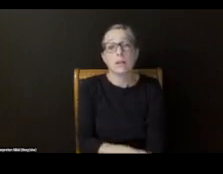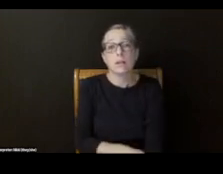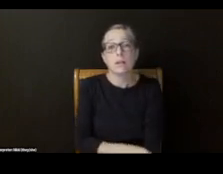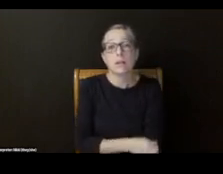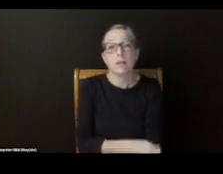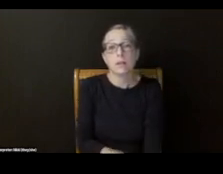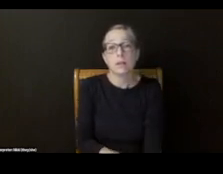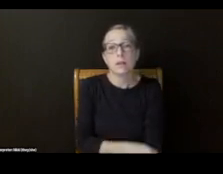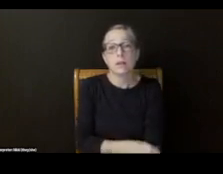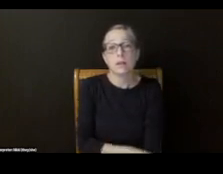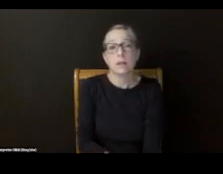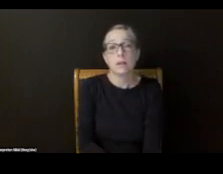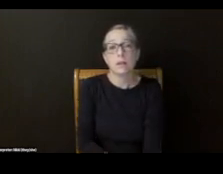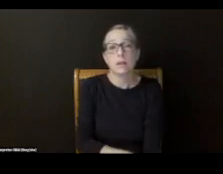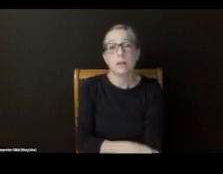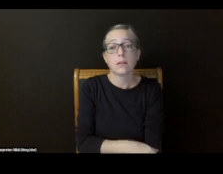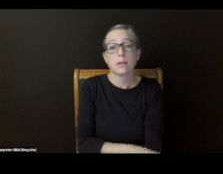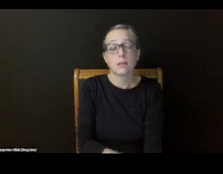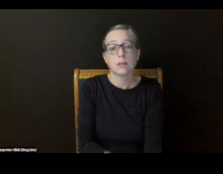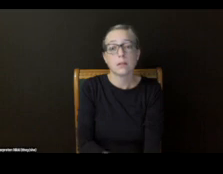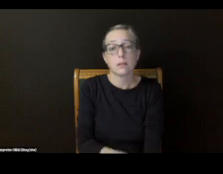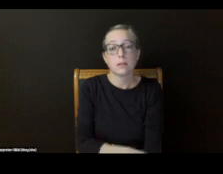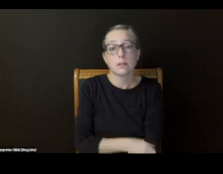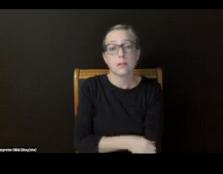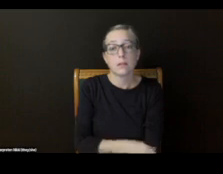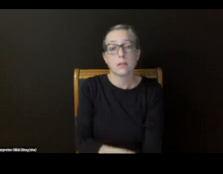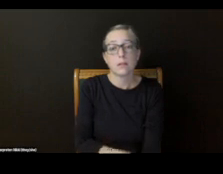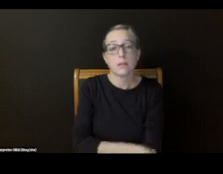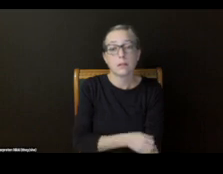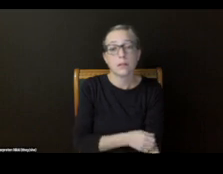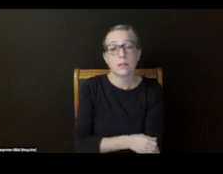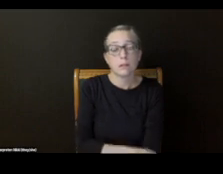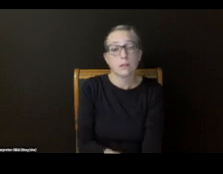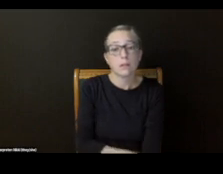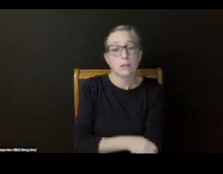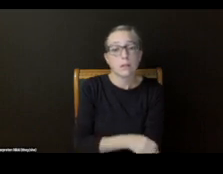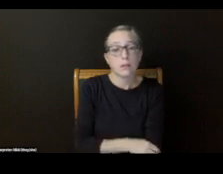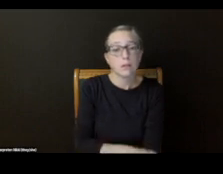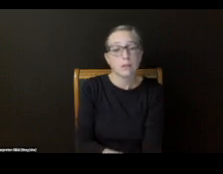planted in like an upright position whenever we feed her.